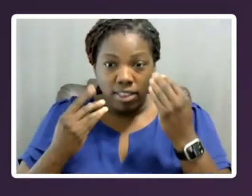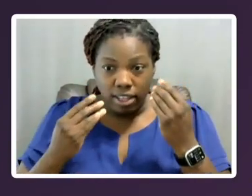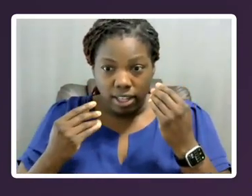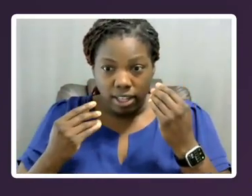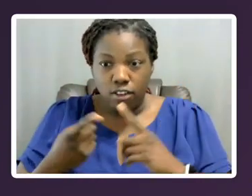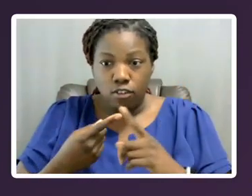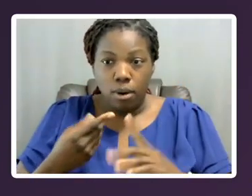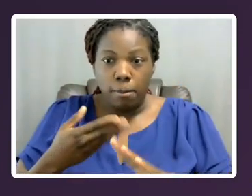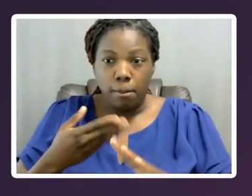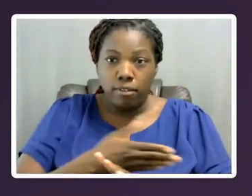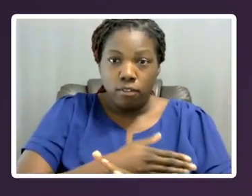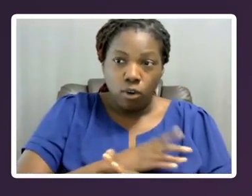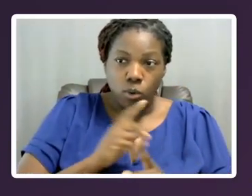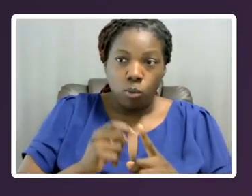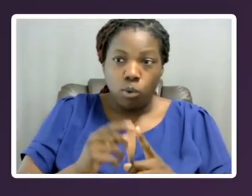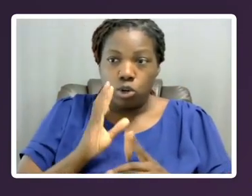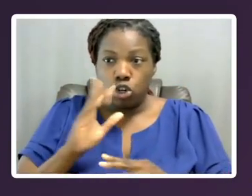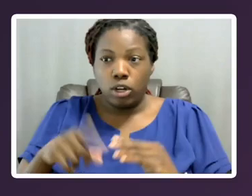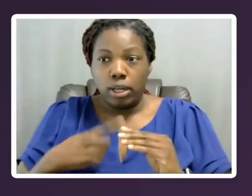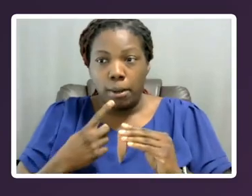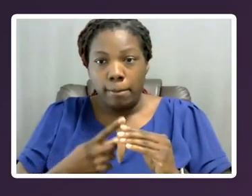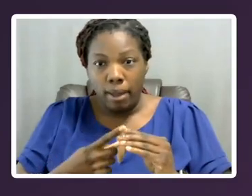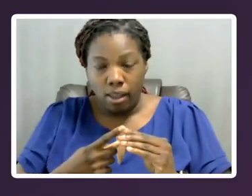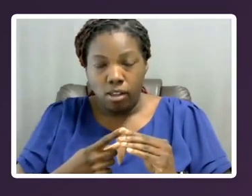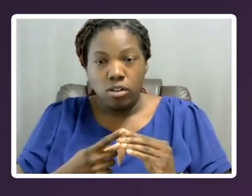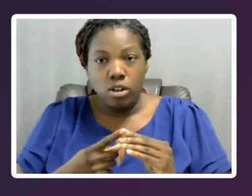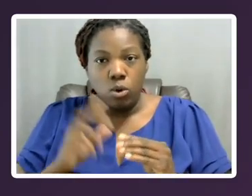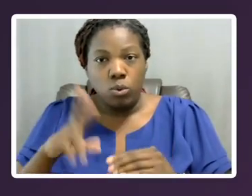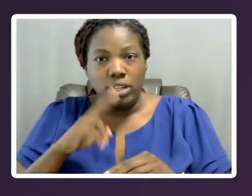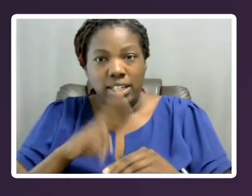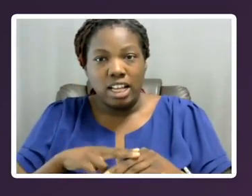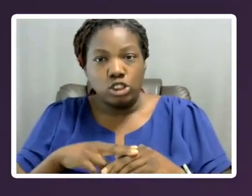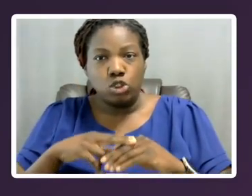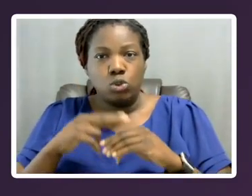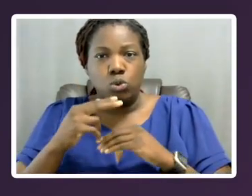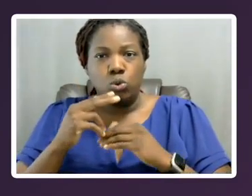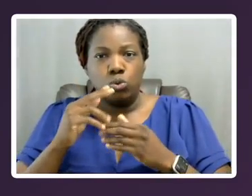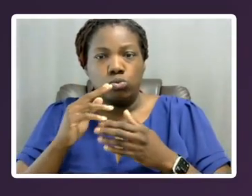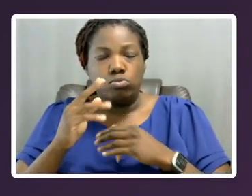when we were talking about what national stories are. To me, they're really big